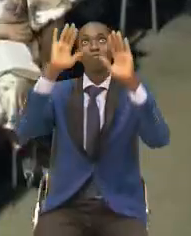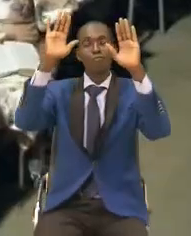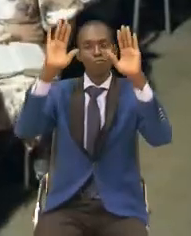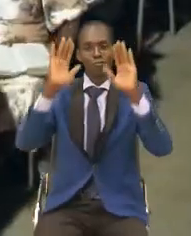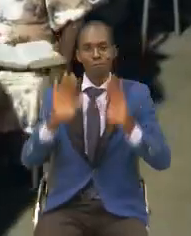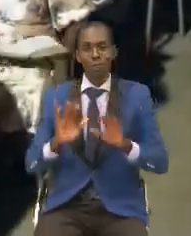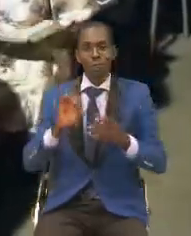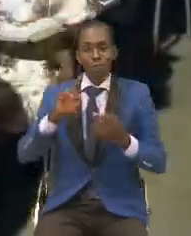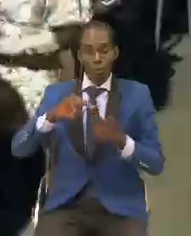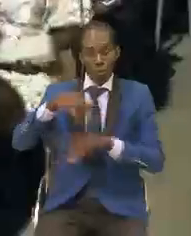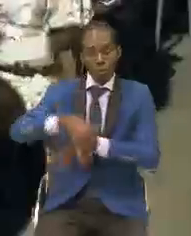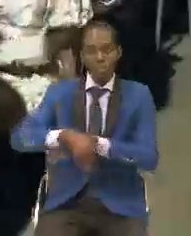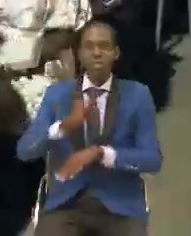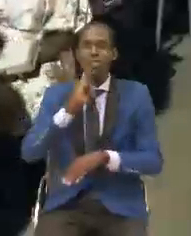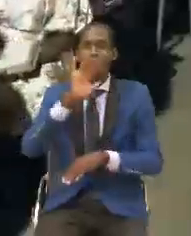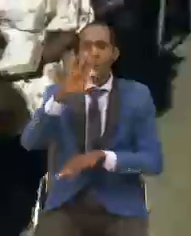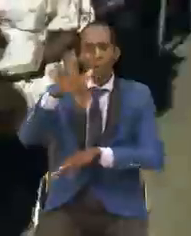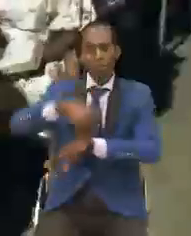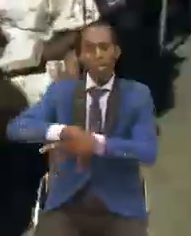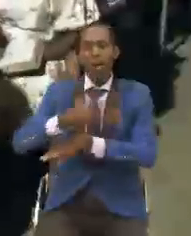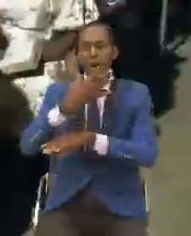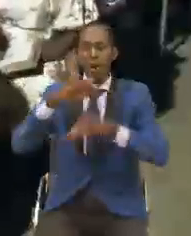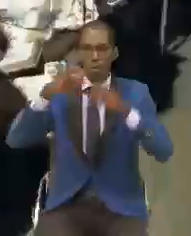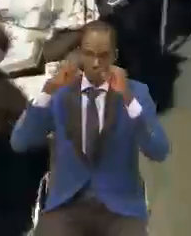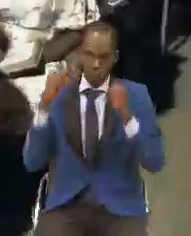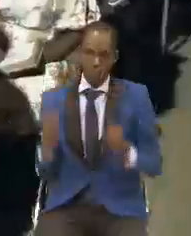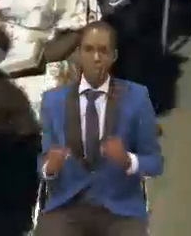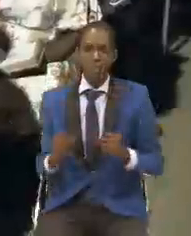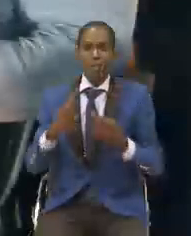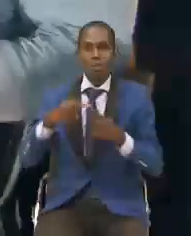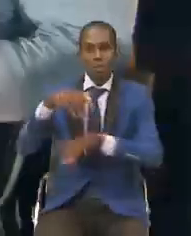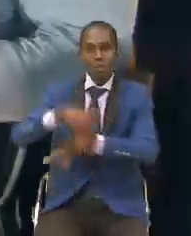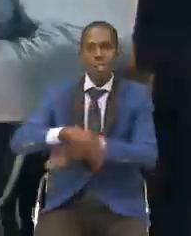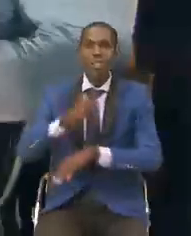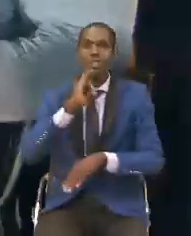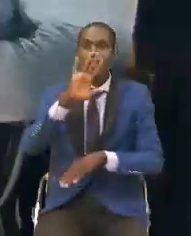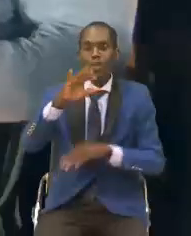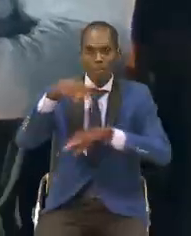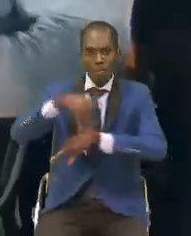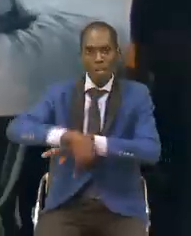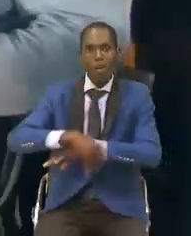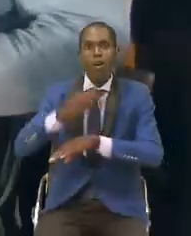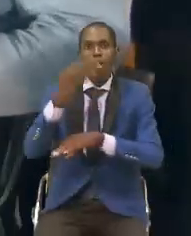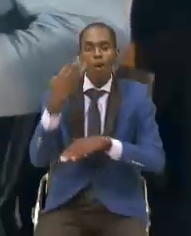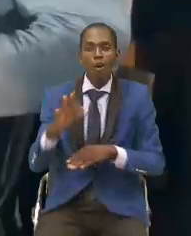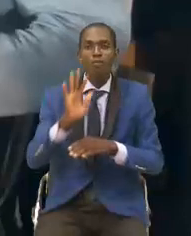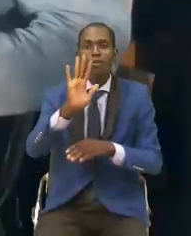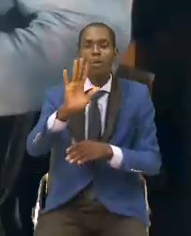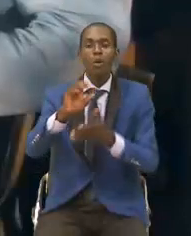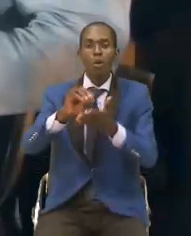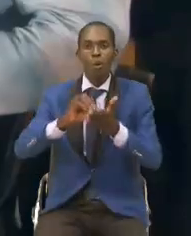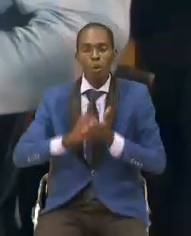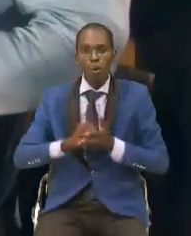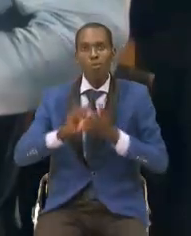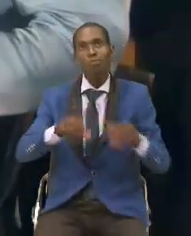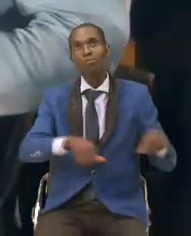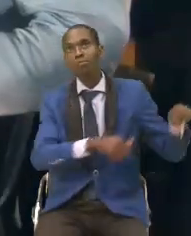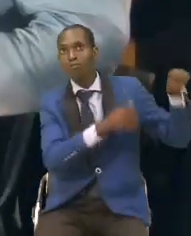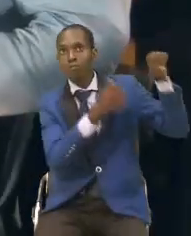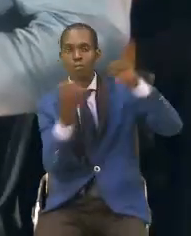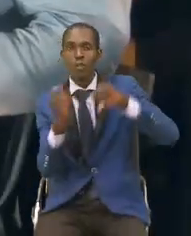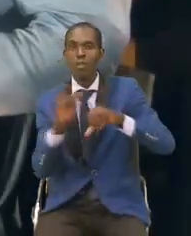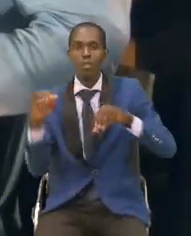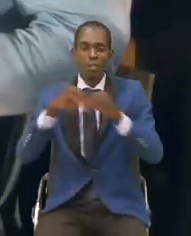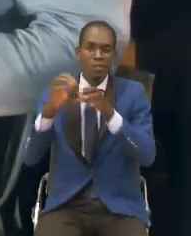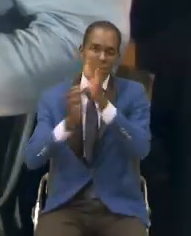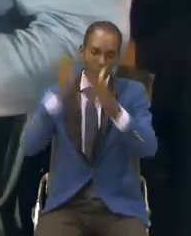tonight is your night of miracle tonight is a night of power and tonight is the night of your